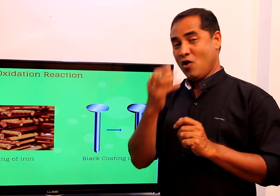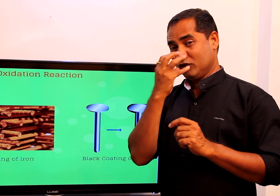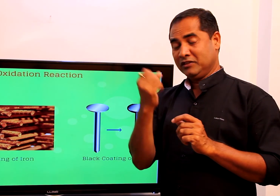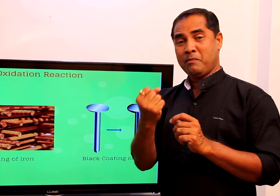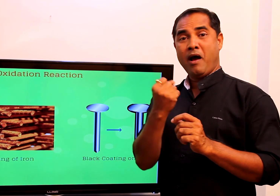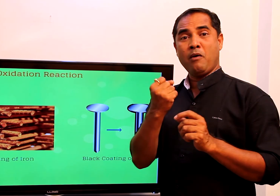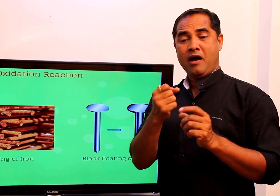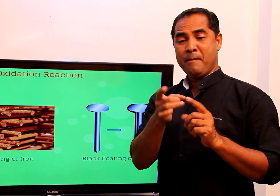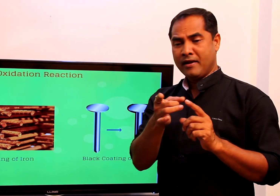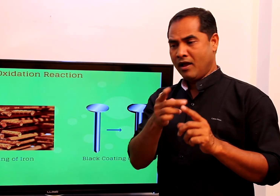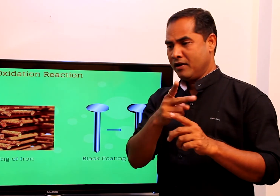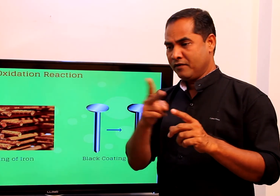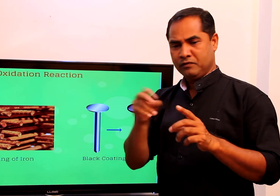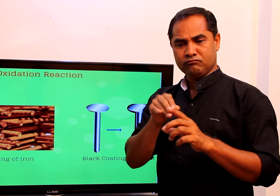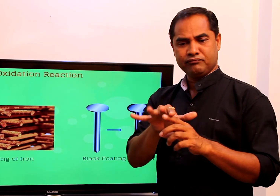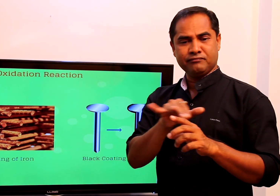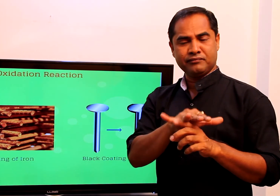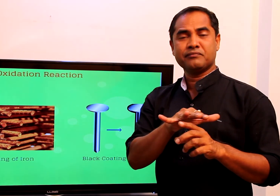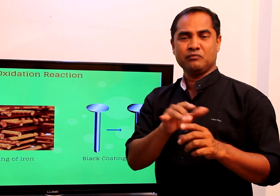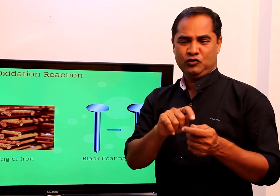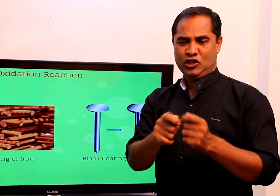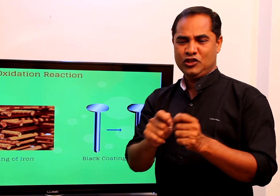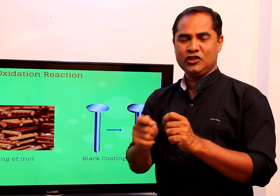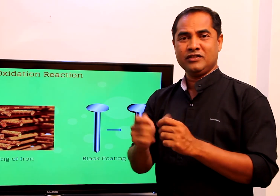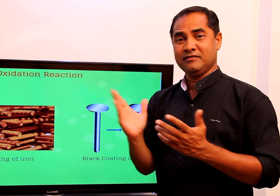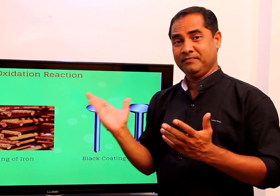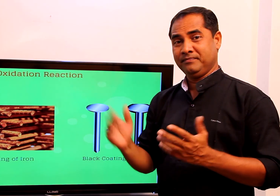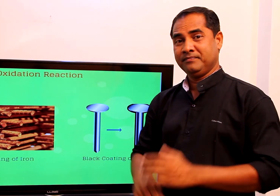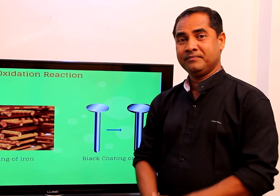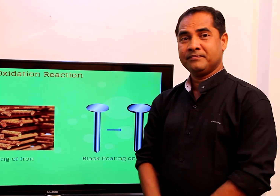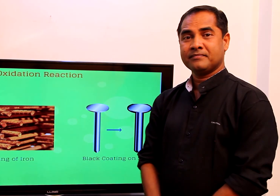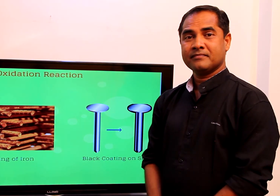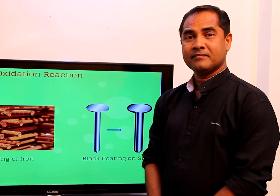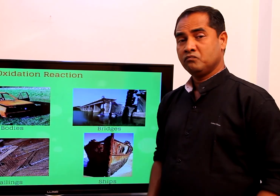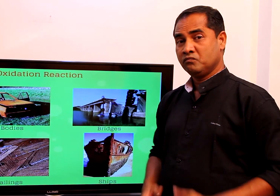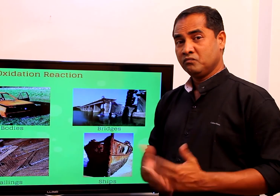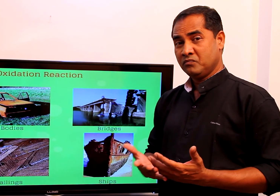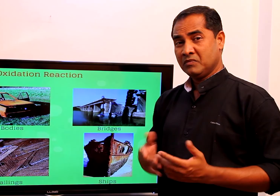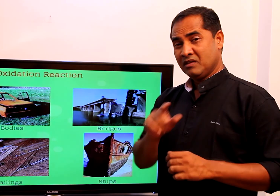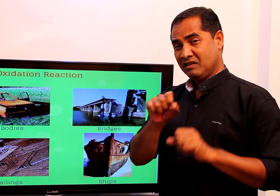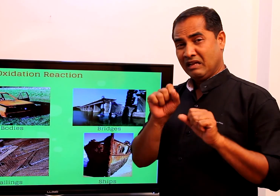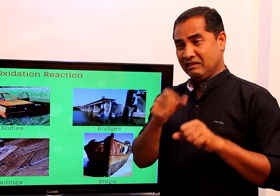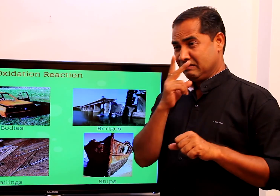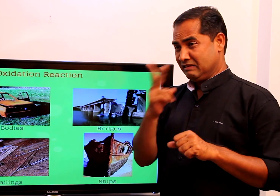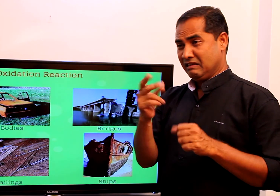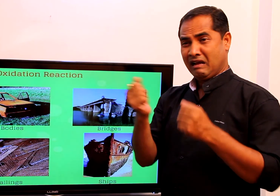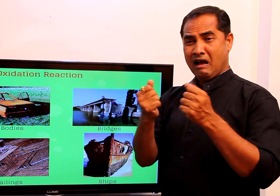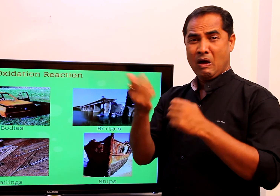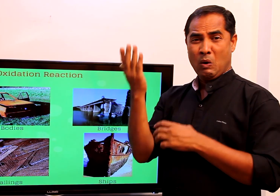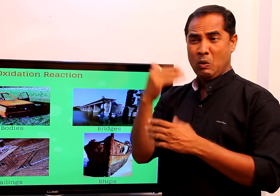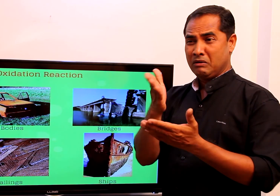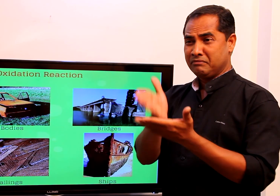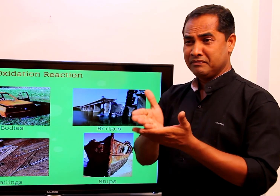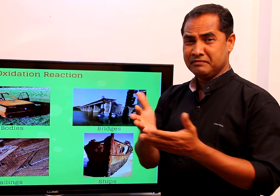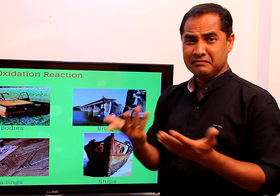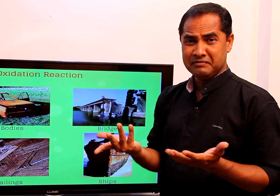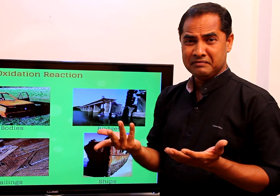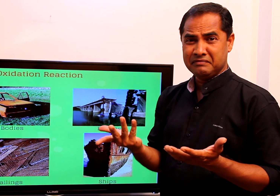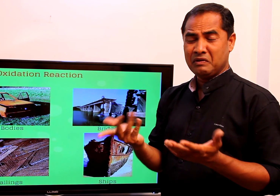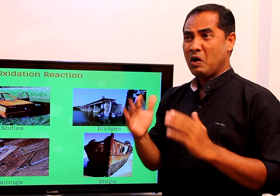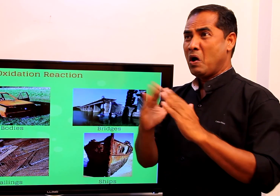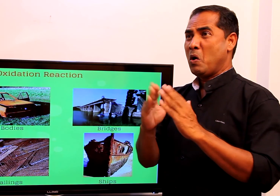Oxygen is really powerful and has many effects - you must have seen old